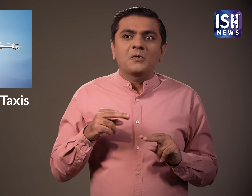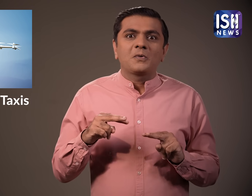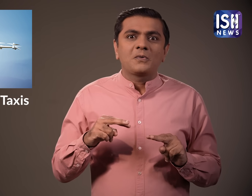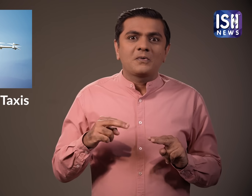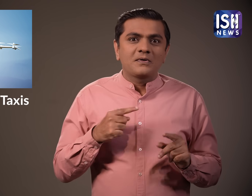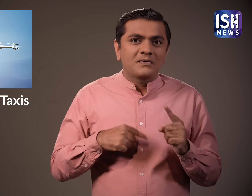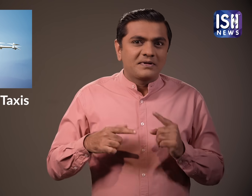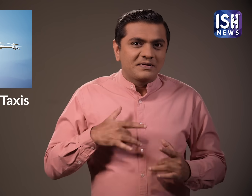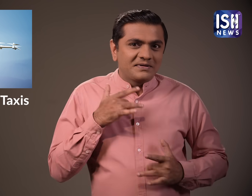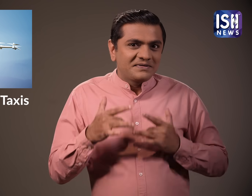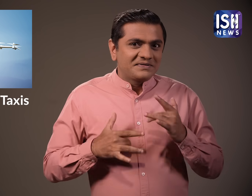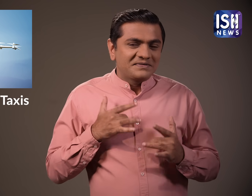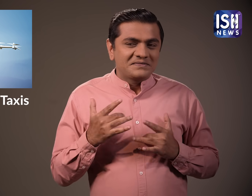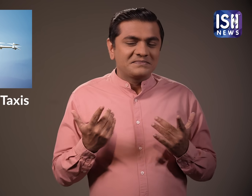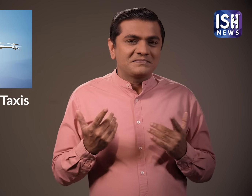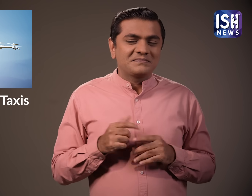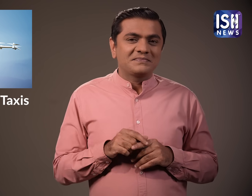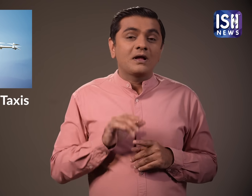This is so exciting!